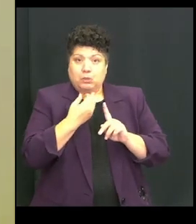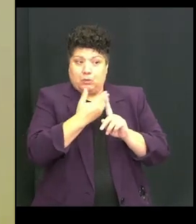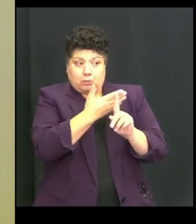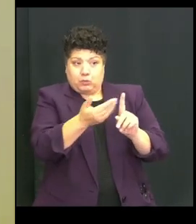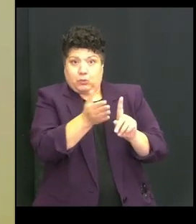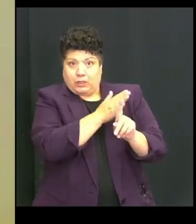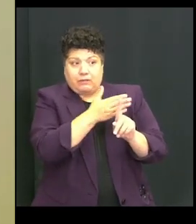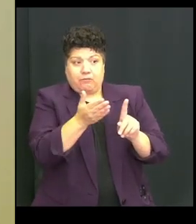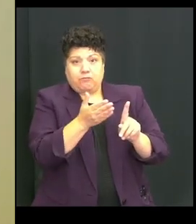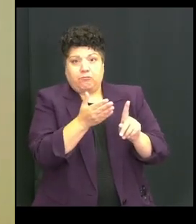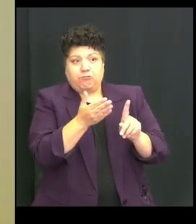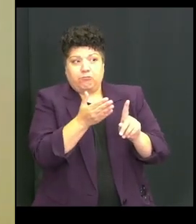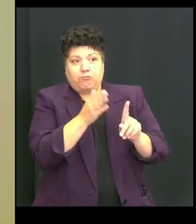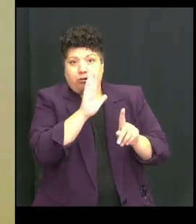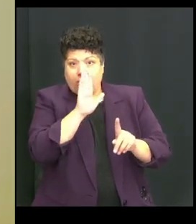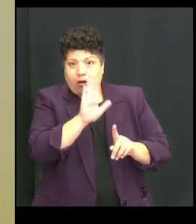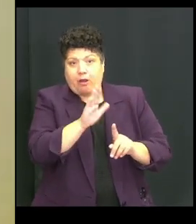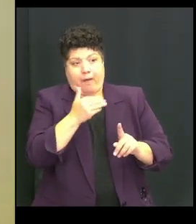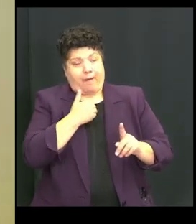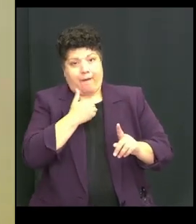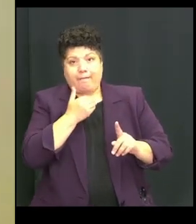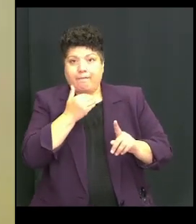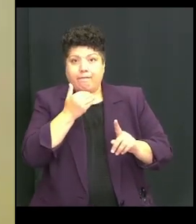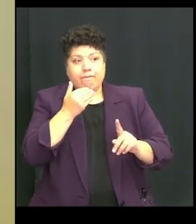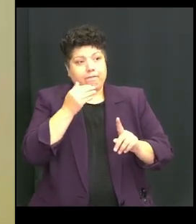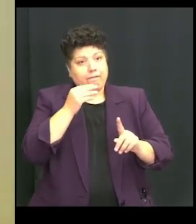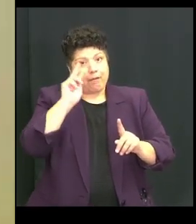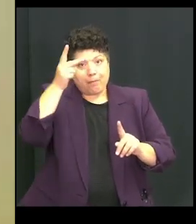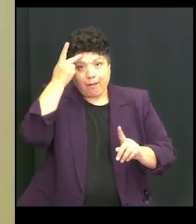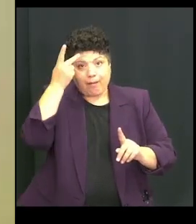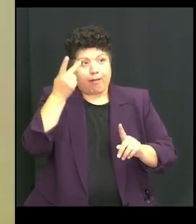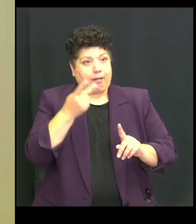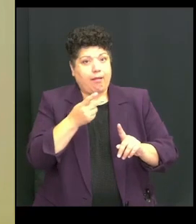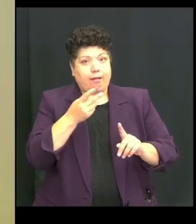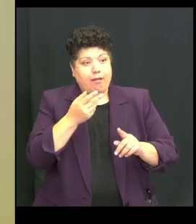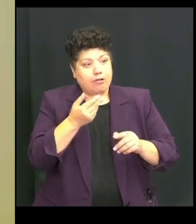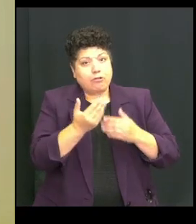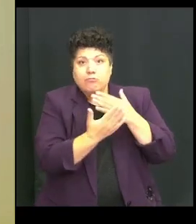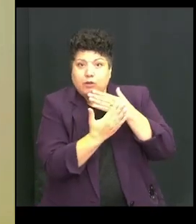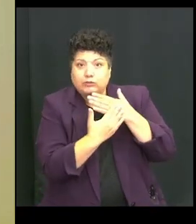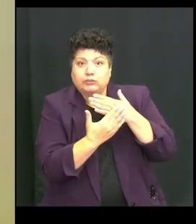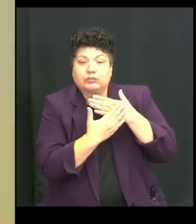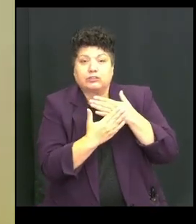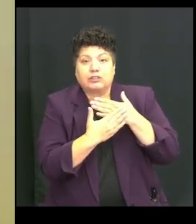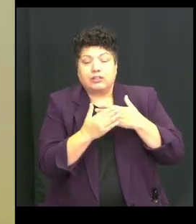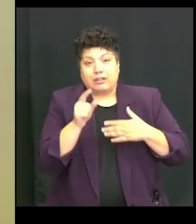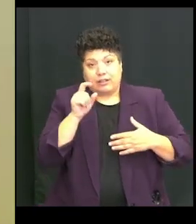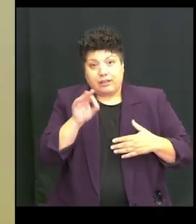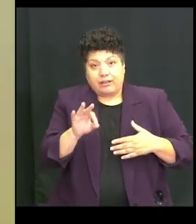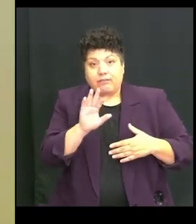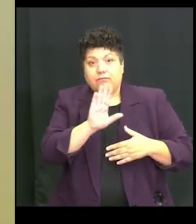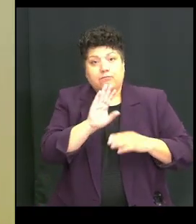under three different conditions: When those arguments are not attributed to any partisan sources;